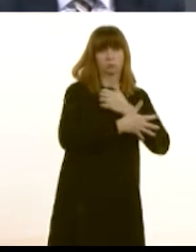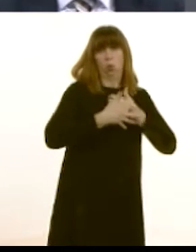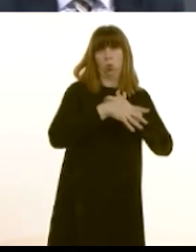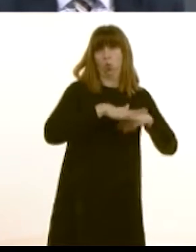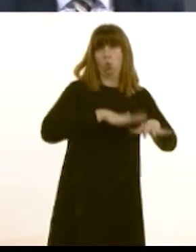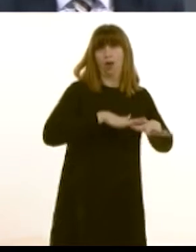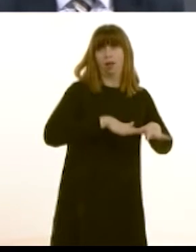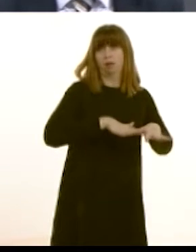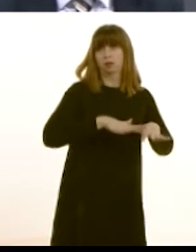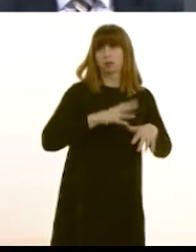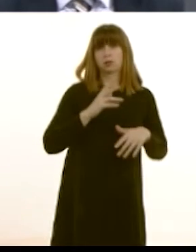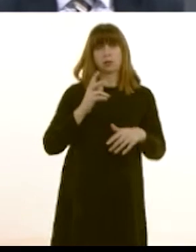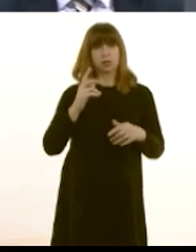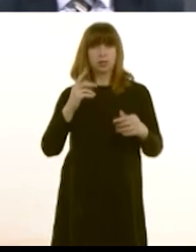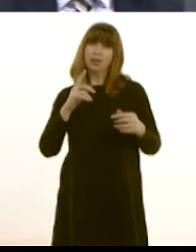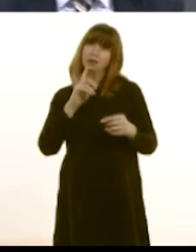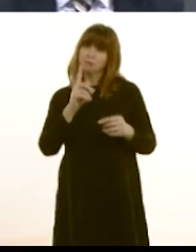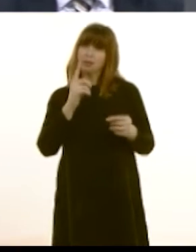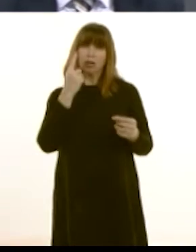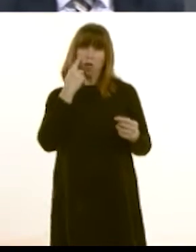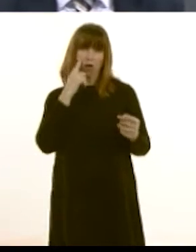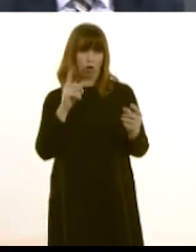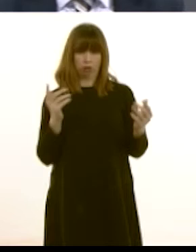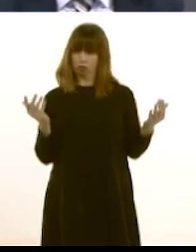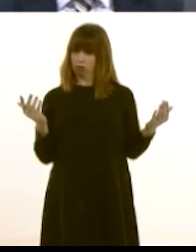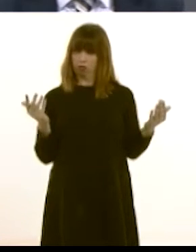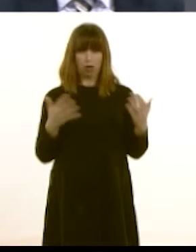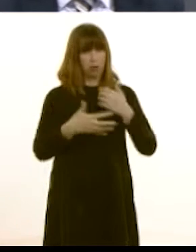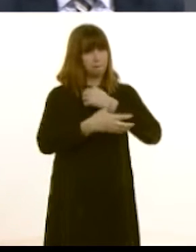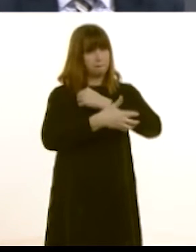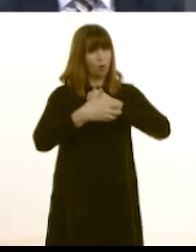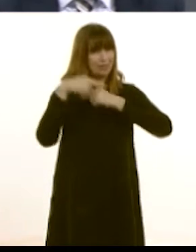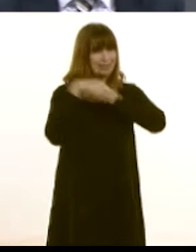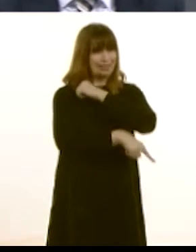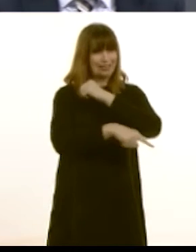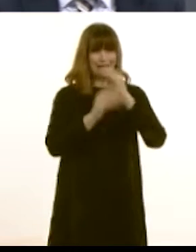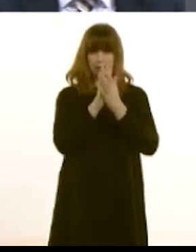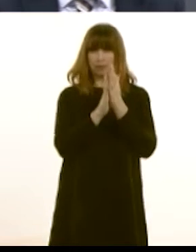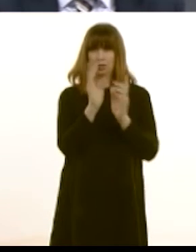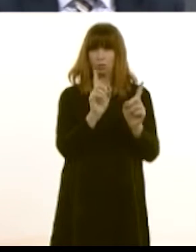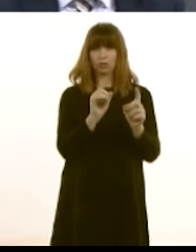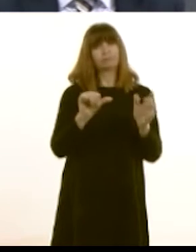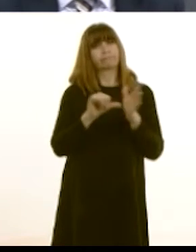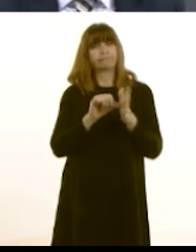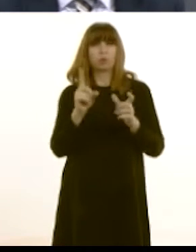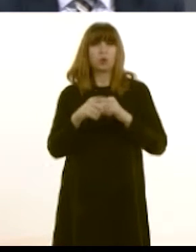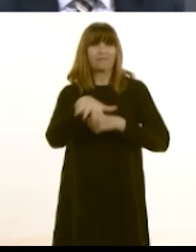a measure of child poverty that appears to show child poverty reducing when economies are shrinking and families are getting poorer.